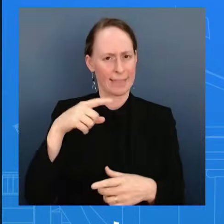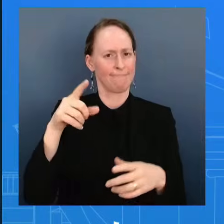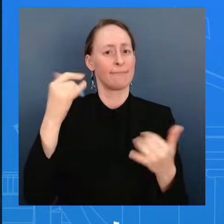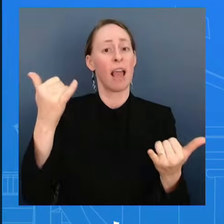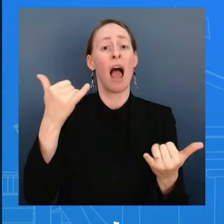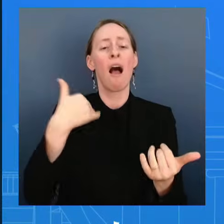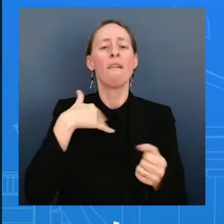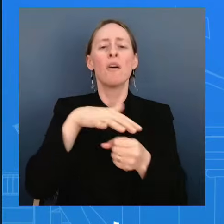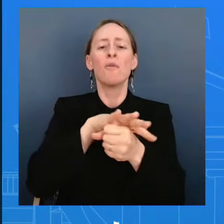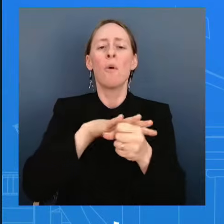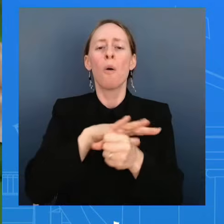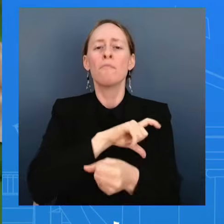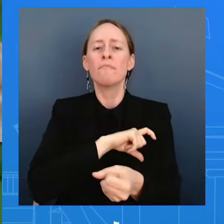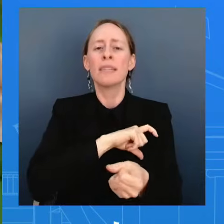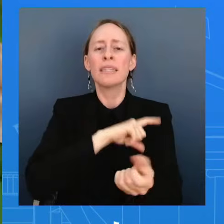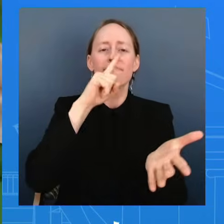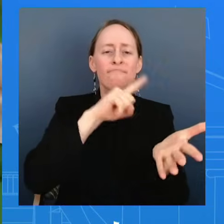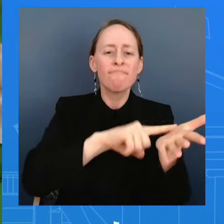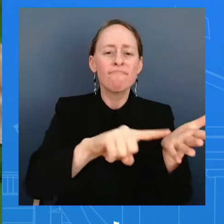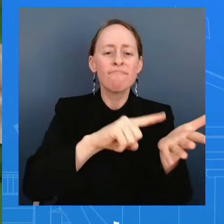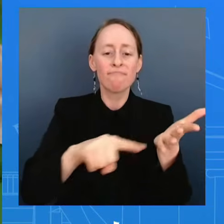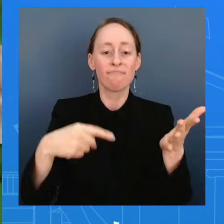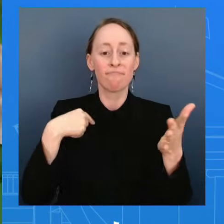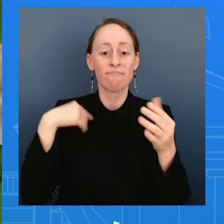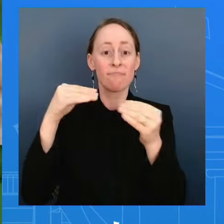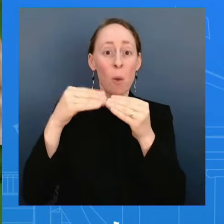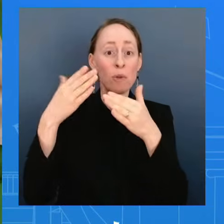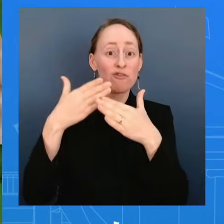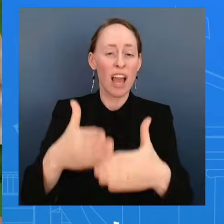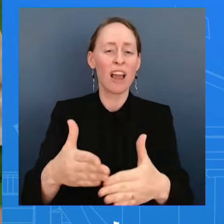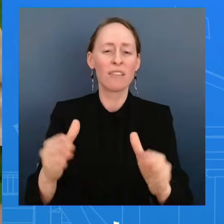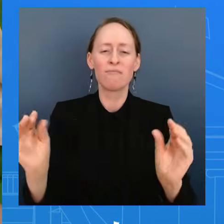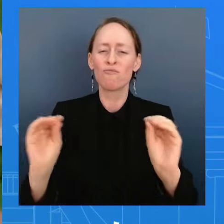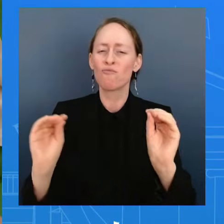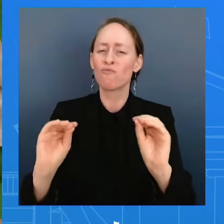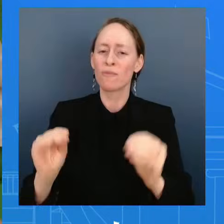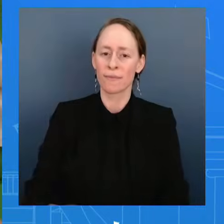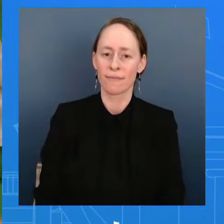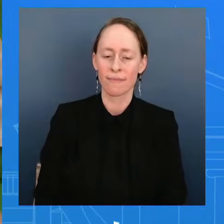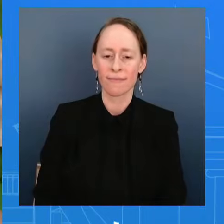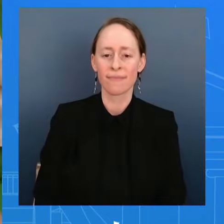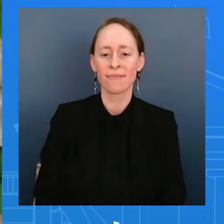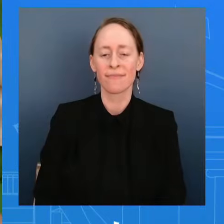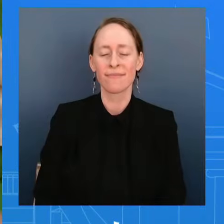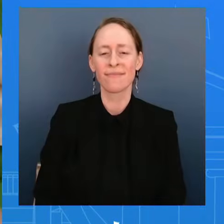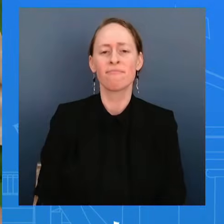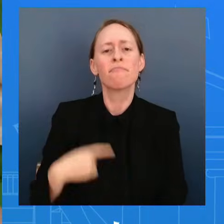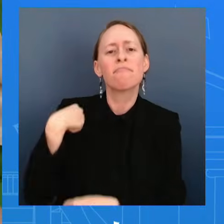That is what they care about, and that's going to continue to be our focus for the next five months. The Press: A number of economists have called